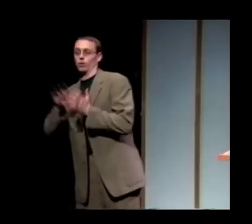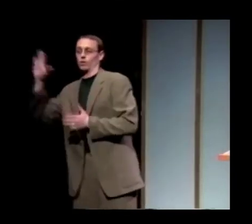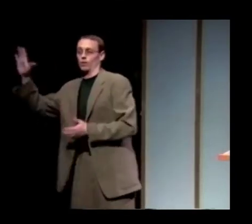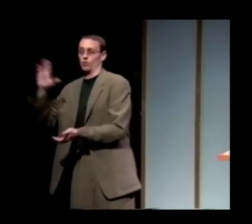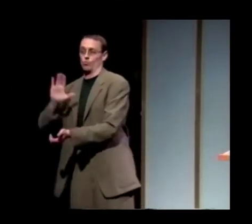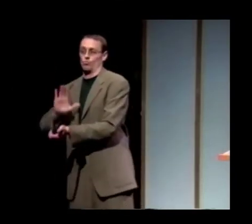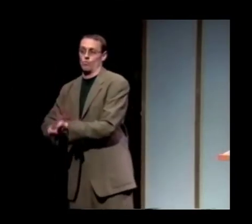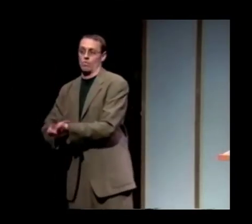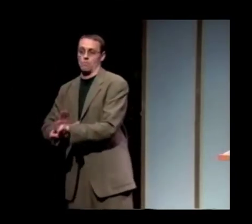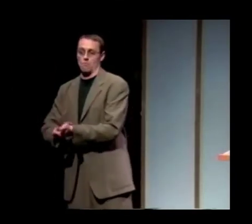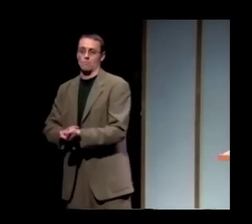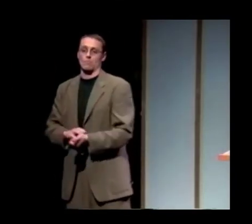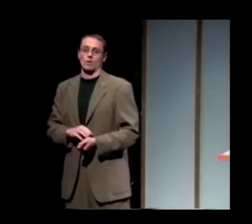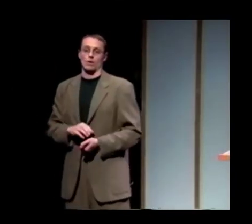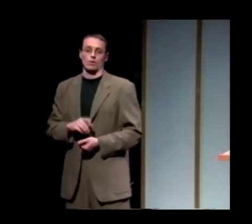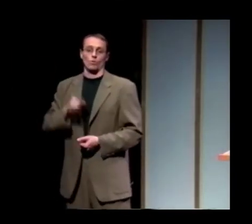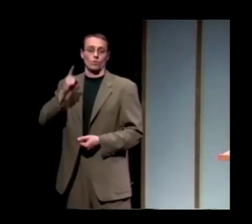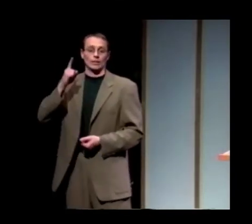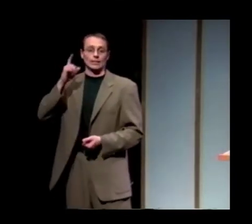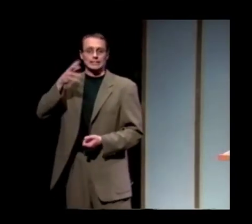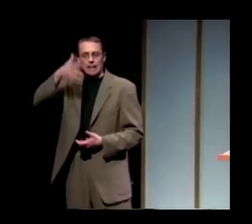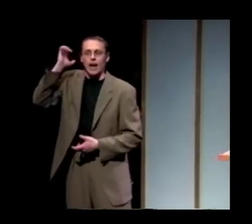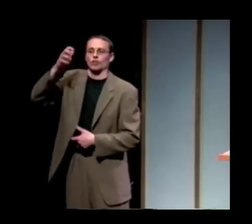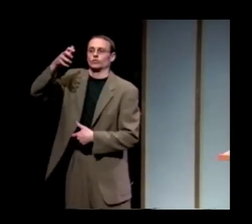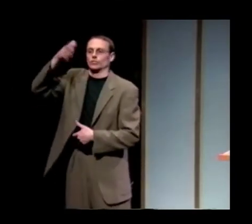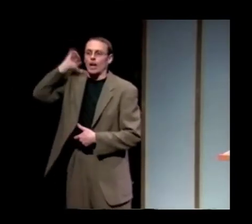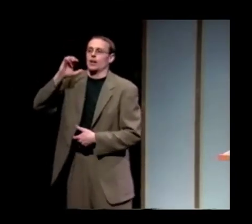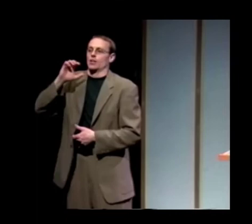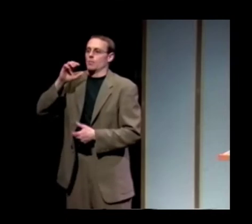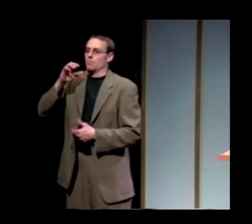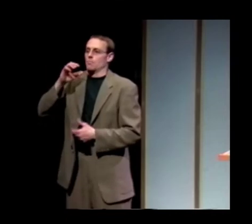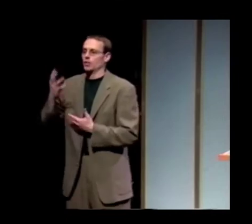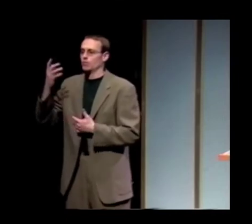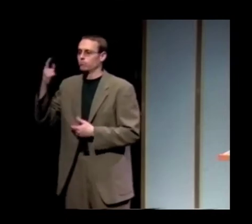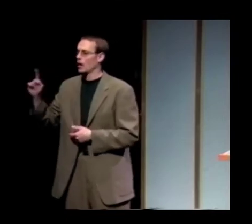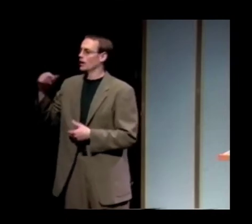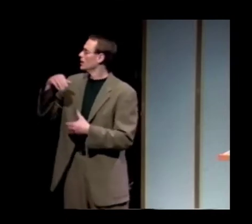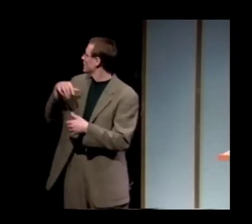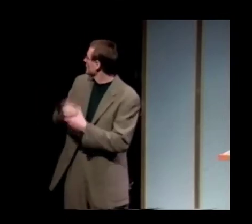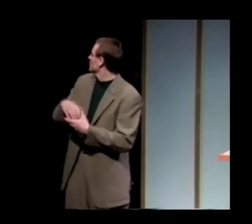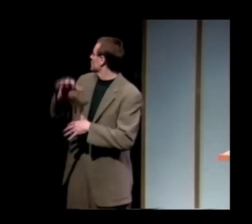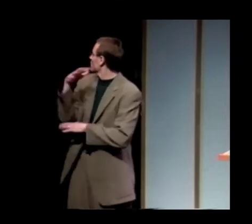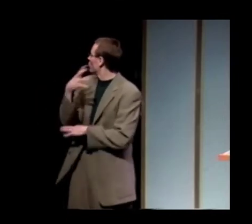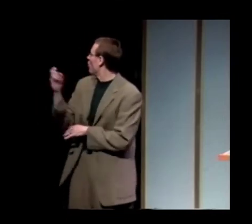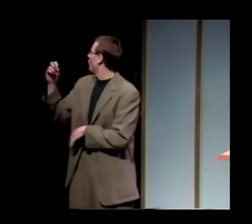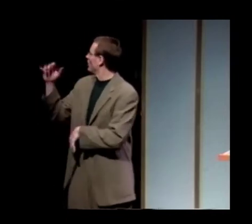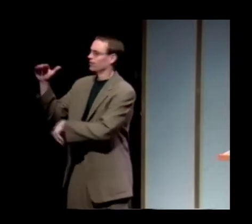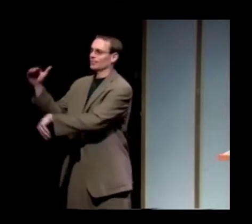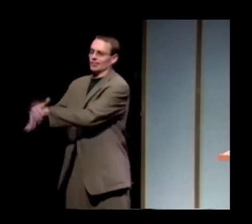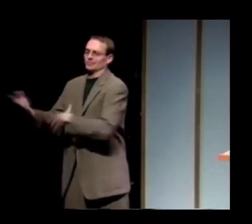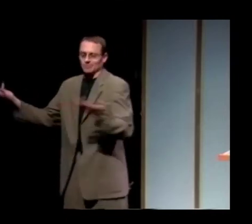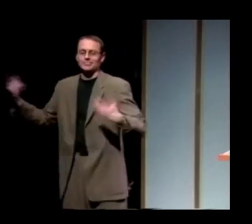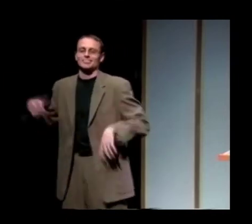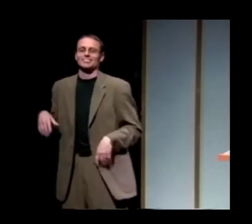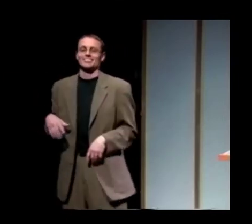OK. I NOTICED THIS RHYTHM, OK? "TYGER TYGER, BURNING BRIGHT, IN THE FORESTS OF THE NIGHT."